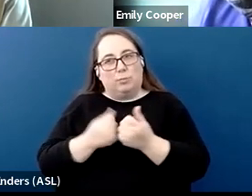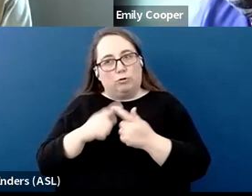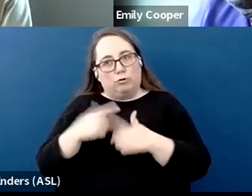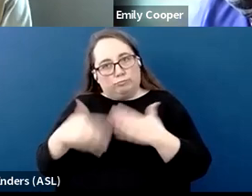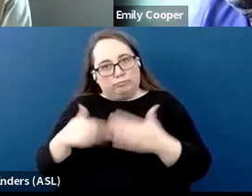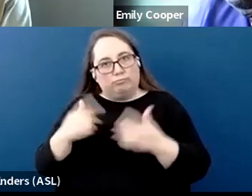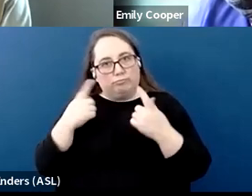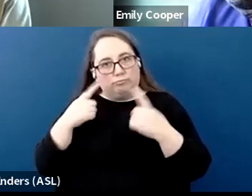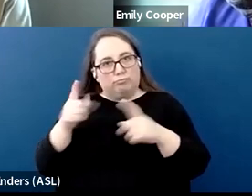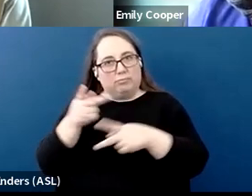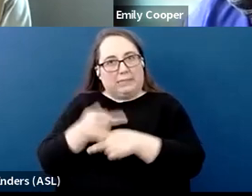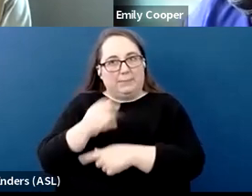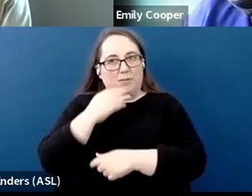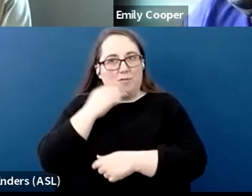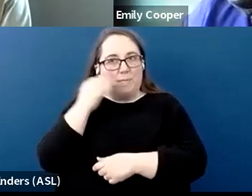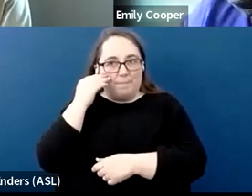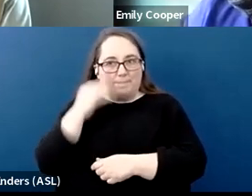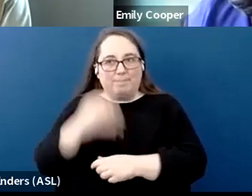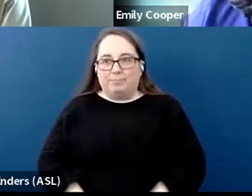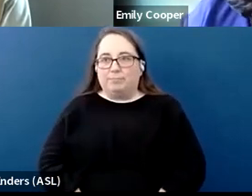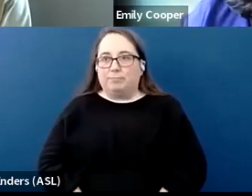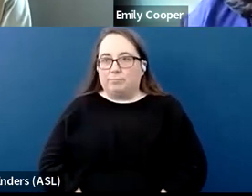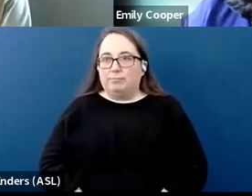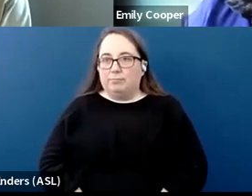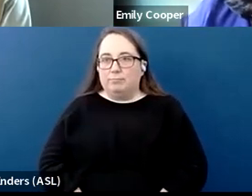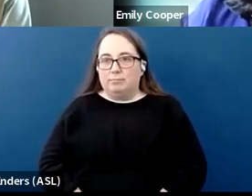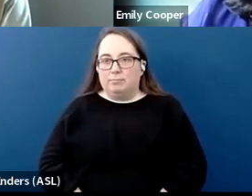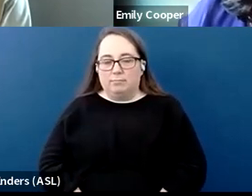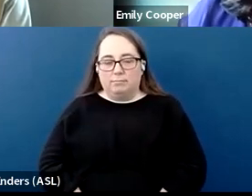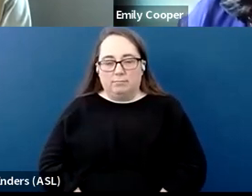supportive services to help people transition out of institutions or